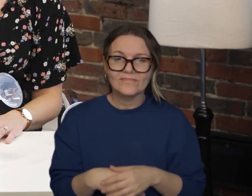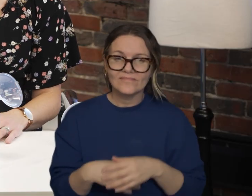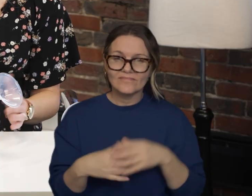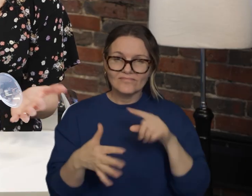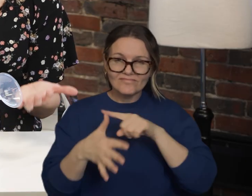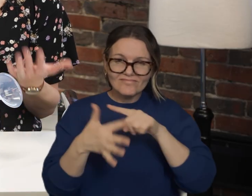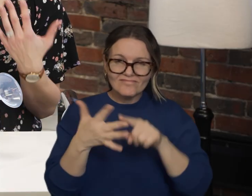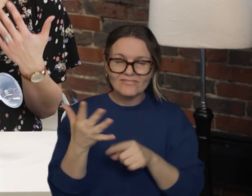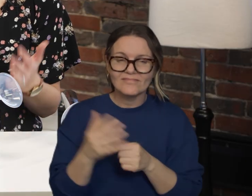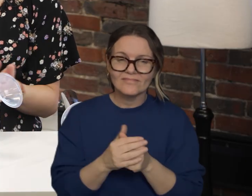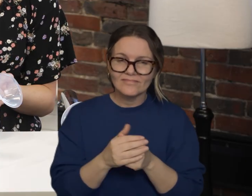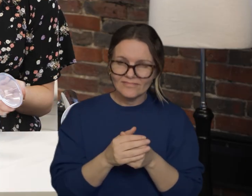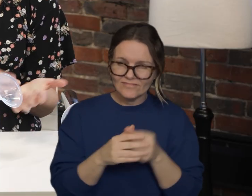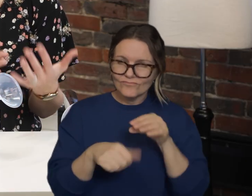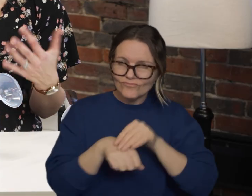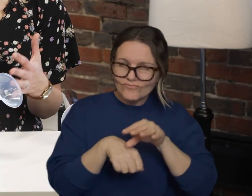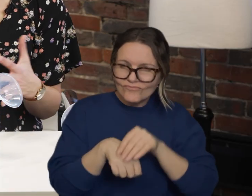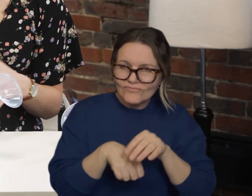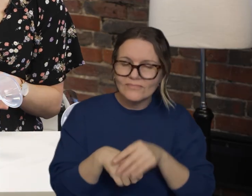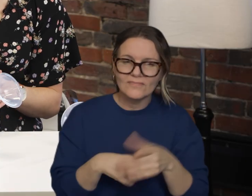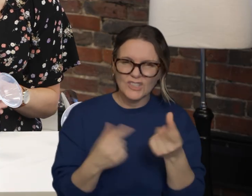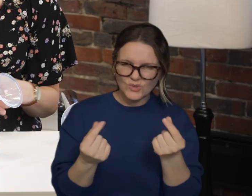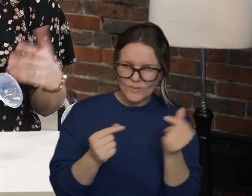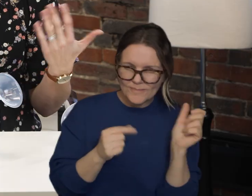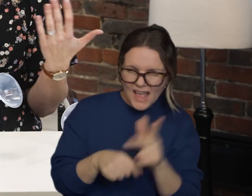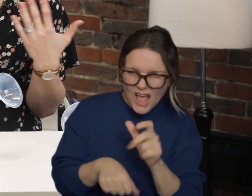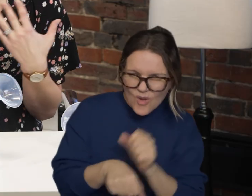and we can talk one-on-one with you about how to use your pump we can talk about your